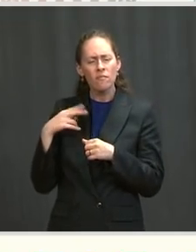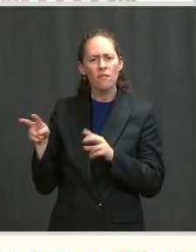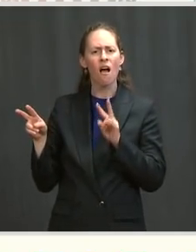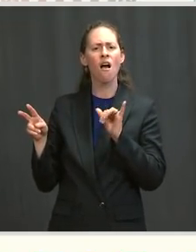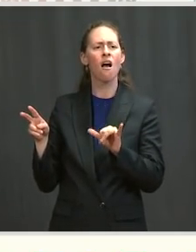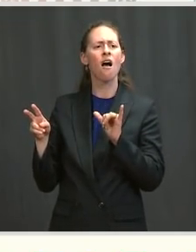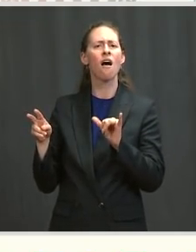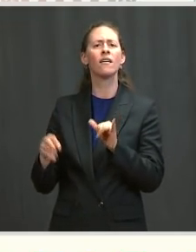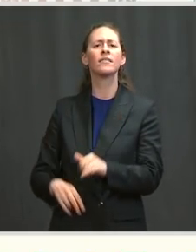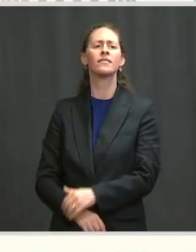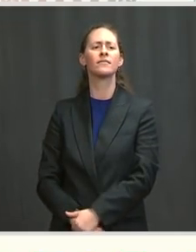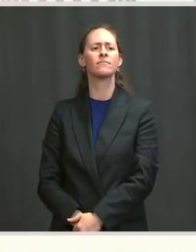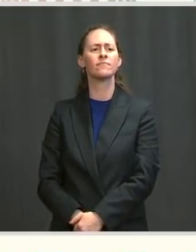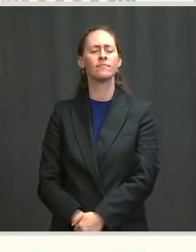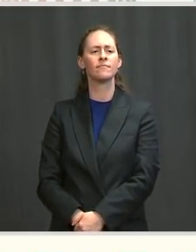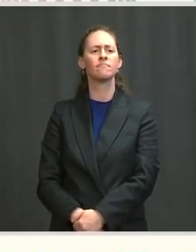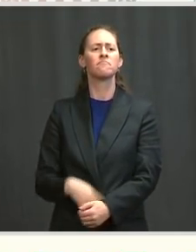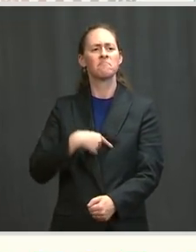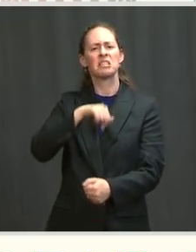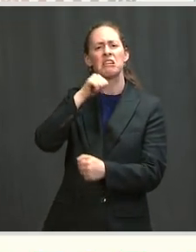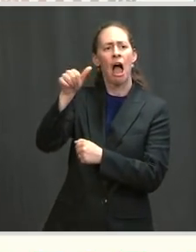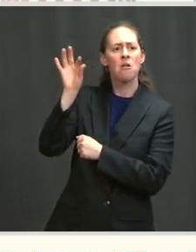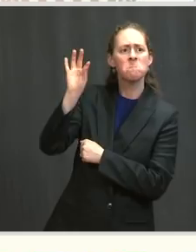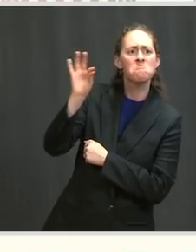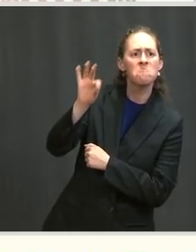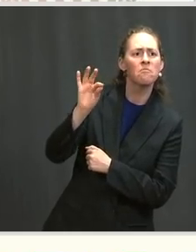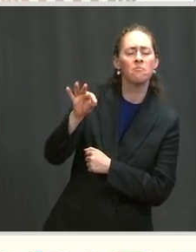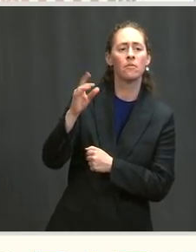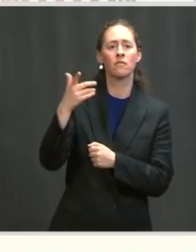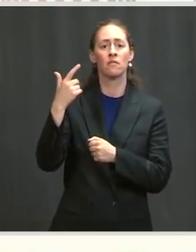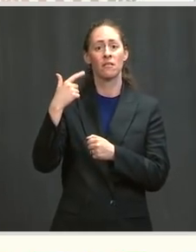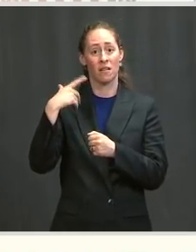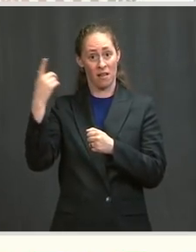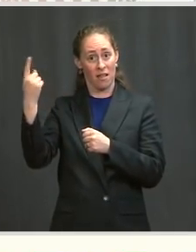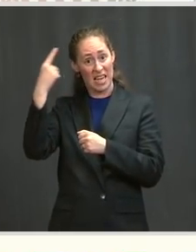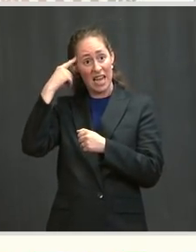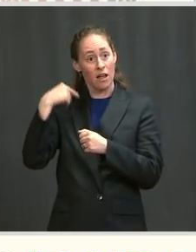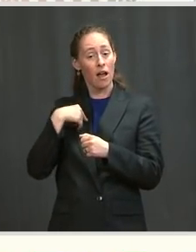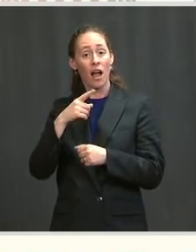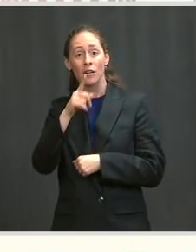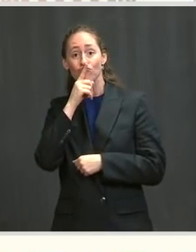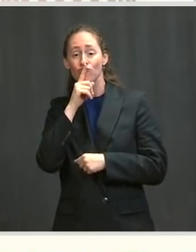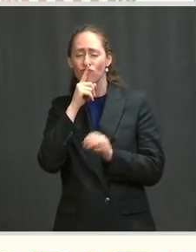but if I was asked, I would not remain quiet. The President --